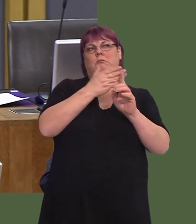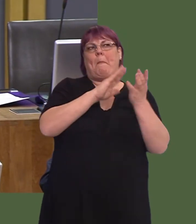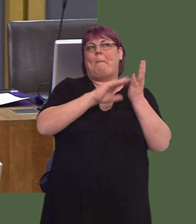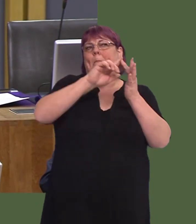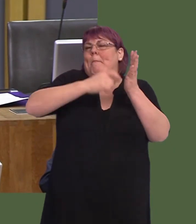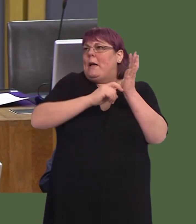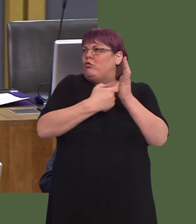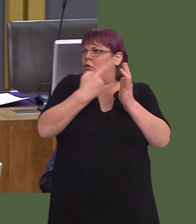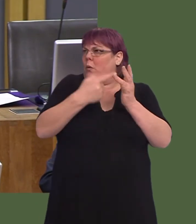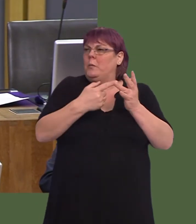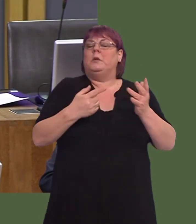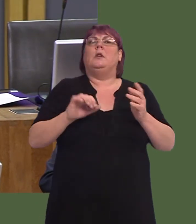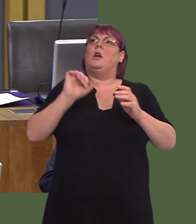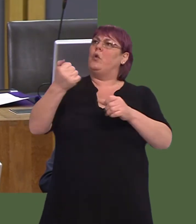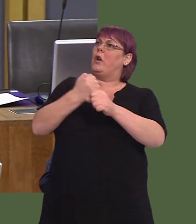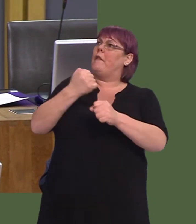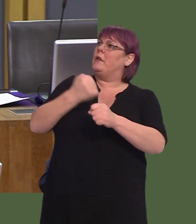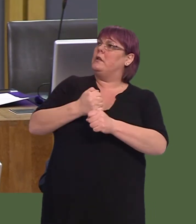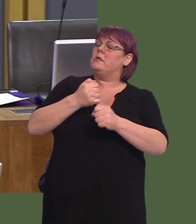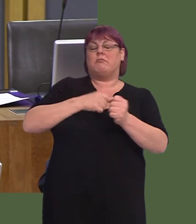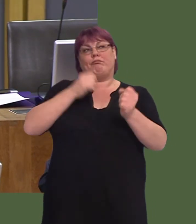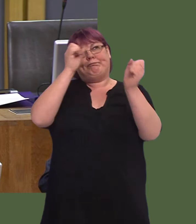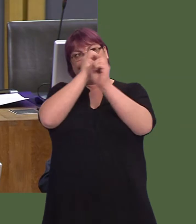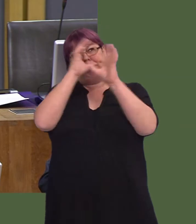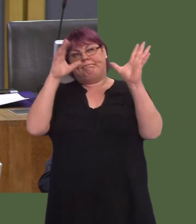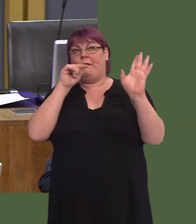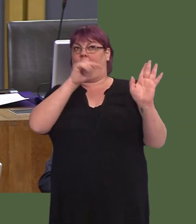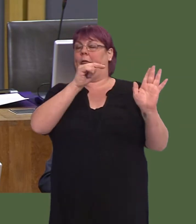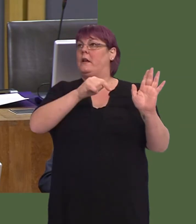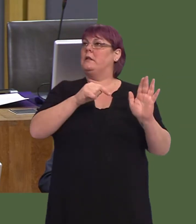to the concept of that, can you tell me what money the Welsh Government has already committed